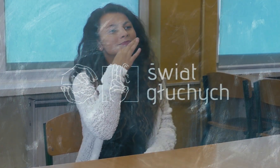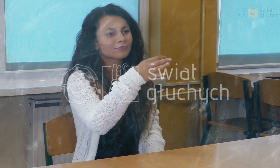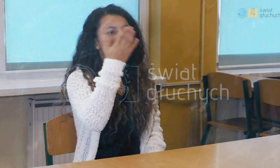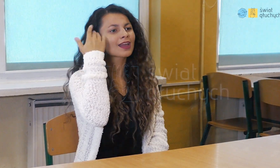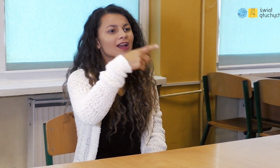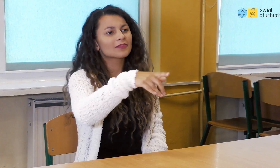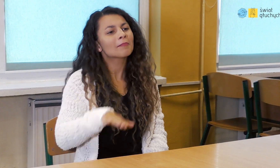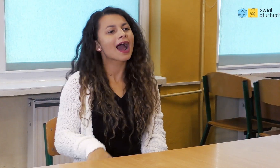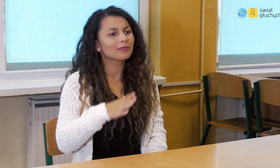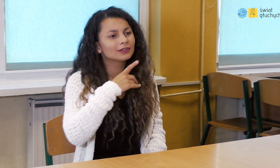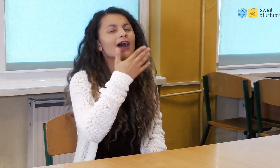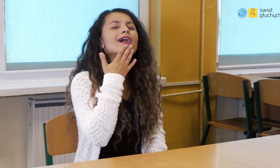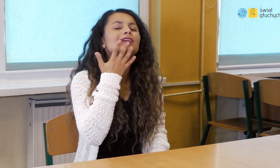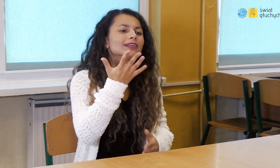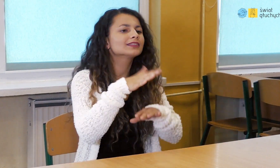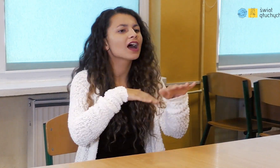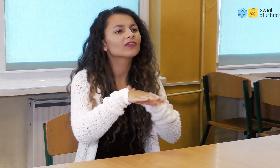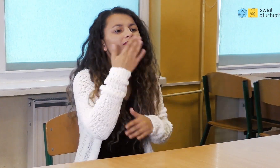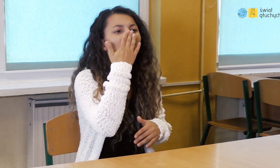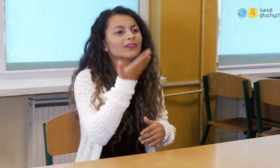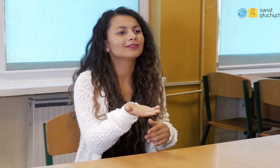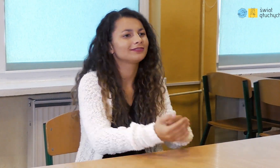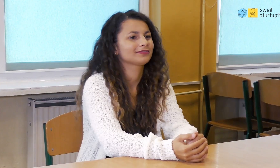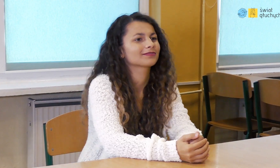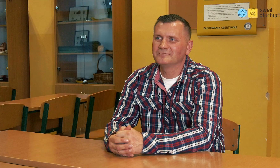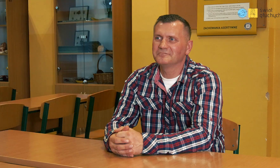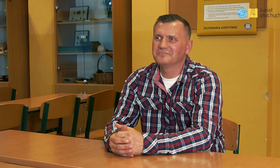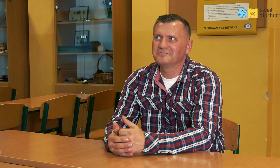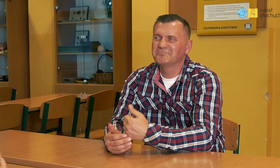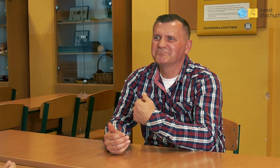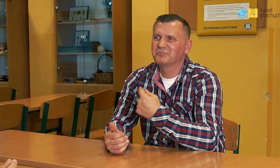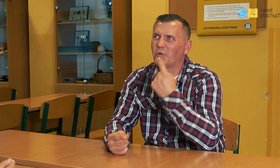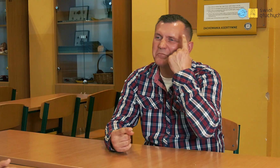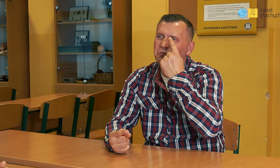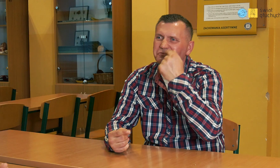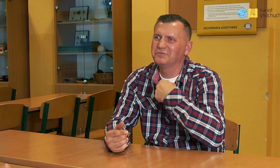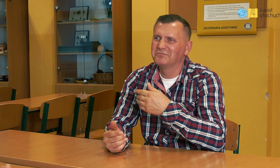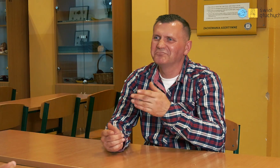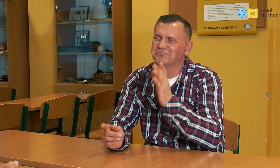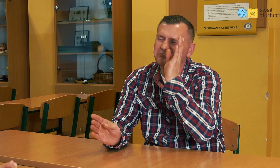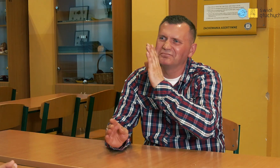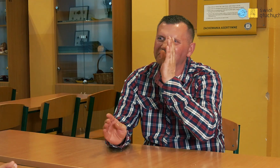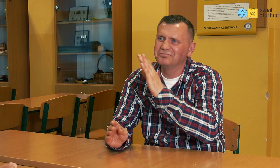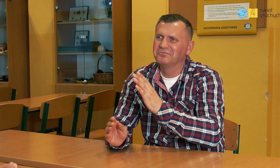When you were young, what profession did you dream about? I didn't think about it.